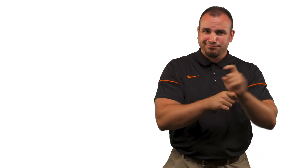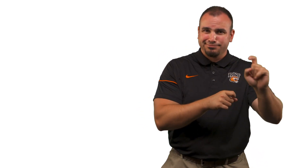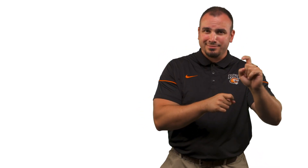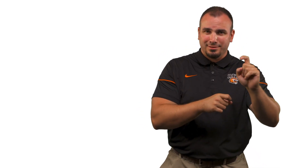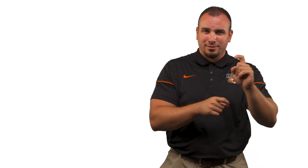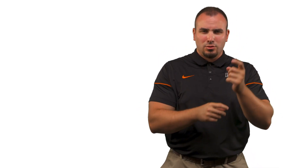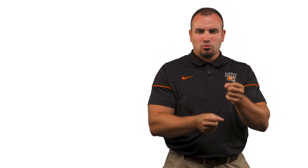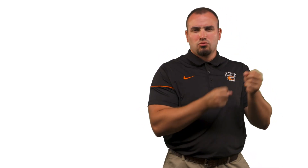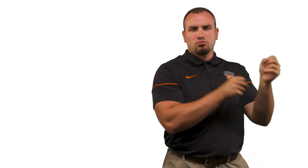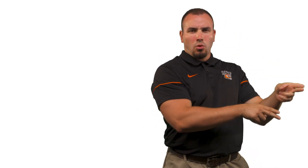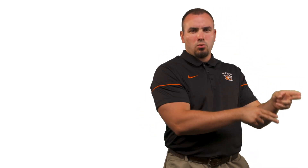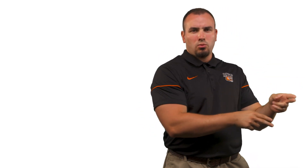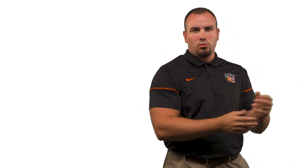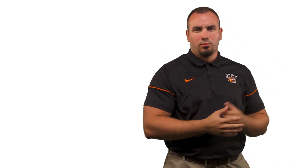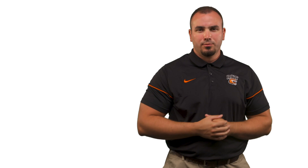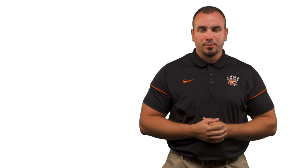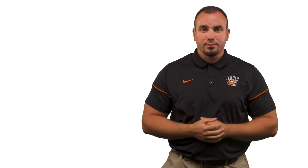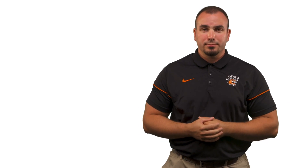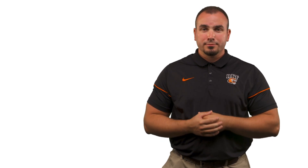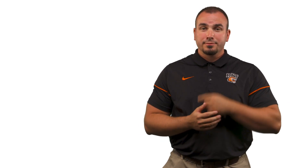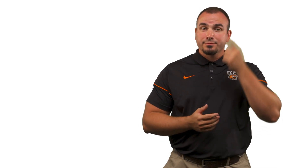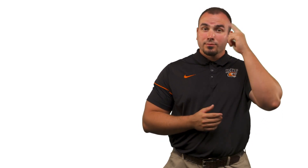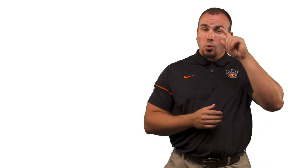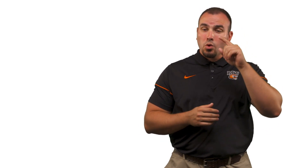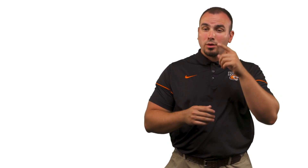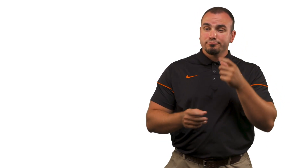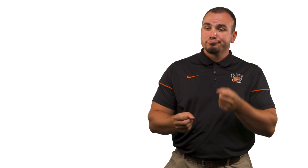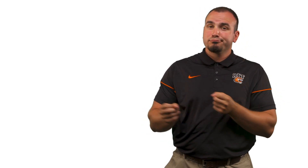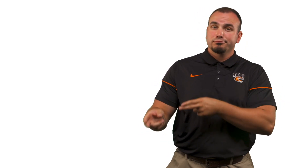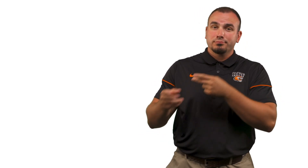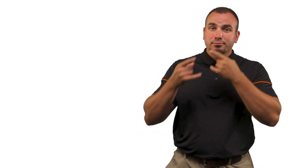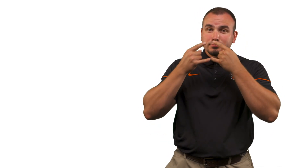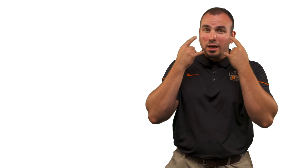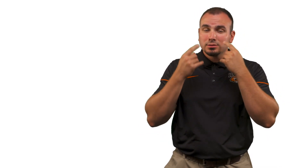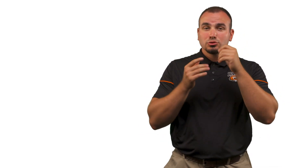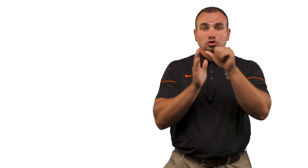If the mask becomes damaged, discard in the regular trash.